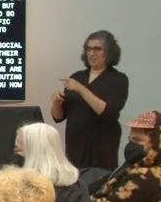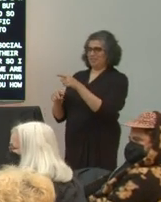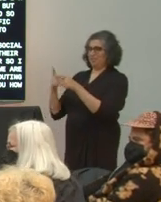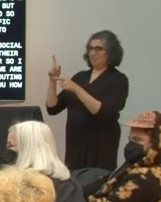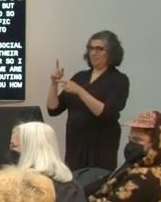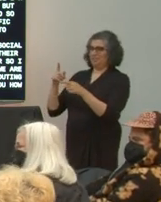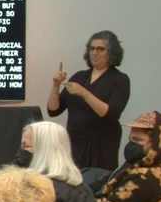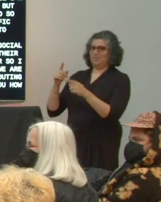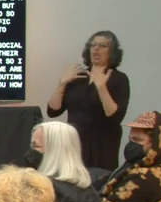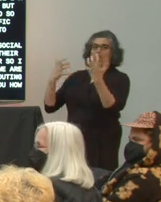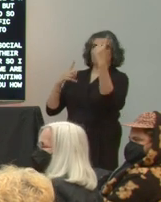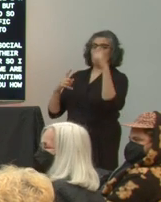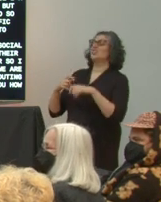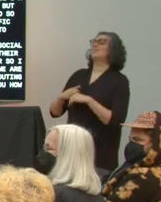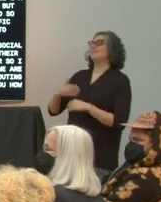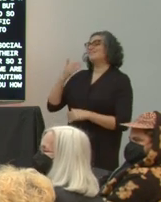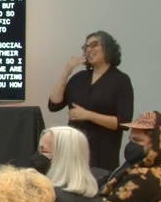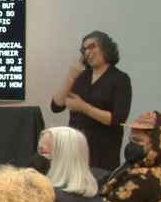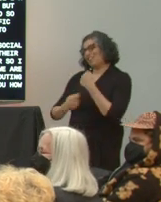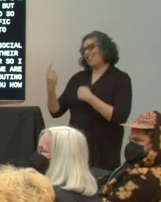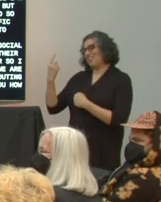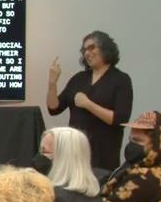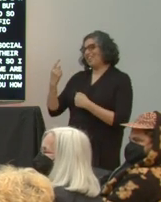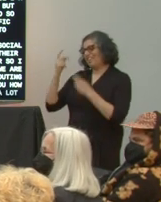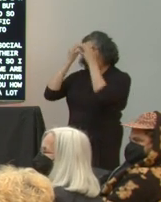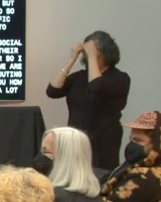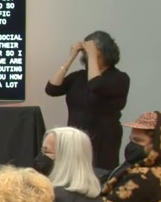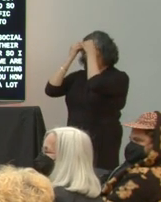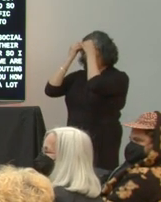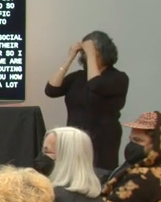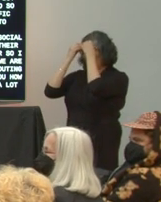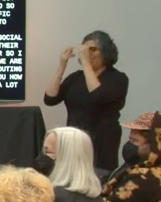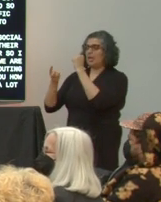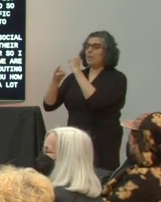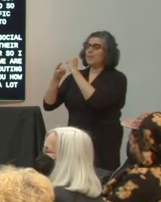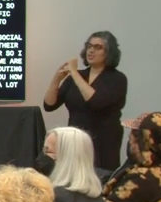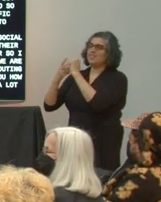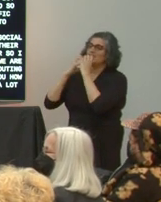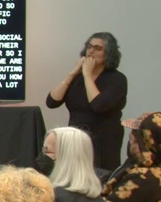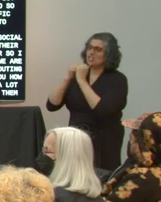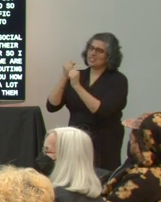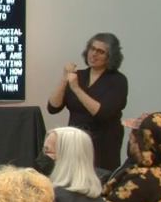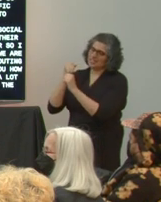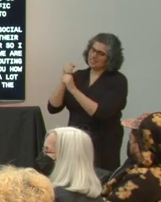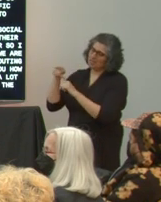Audience member: Thank you. I'm thinking a lot of my preservations, specifically in terms of the museum and thinking